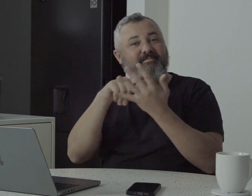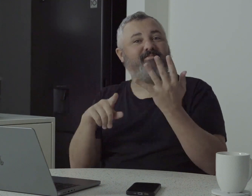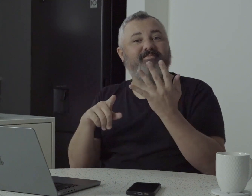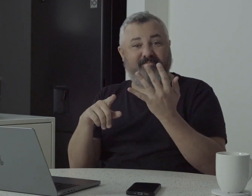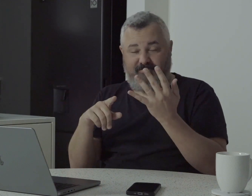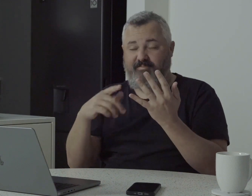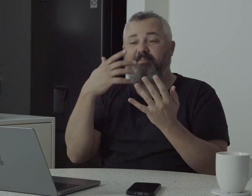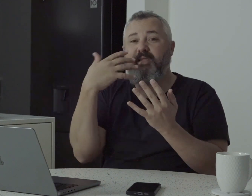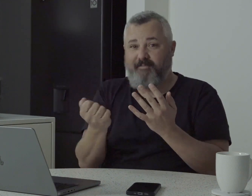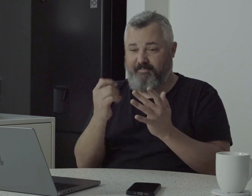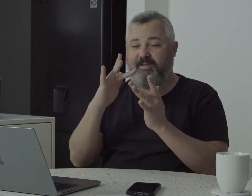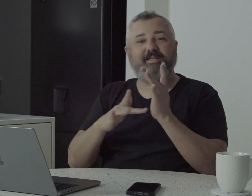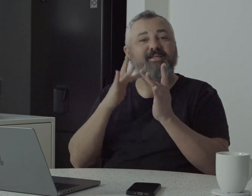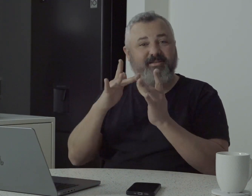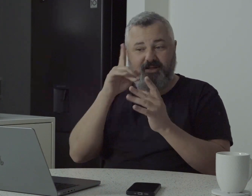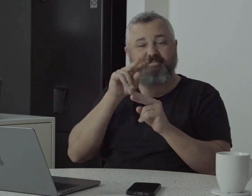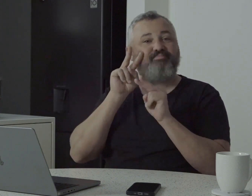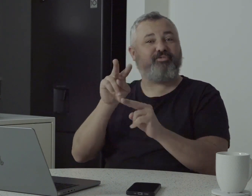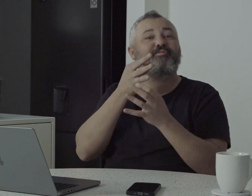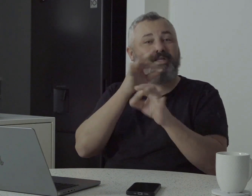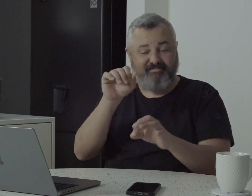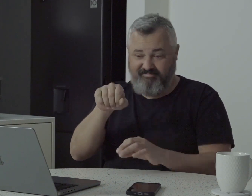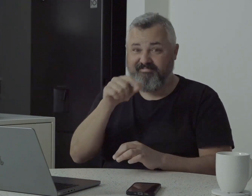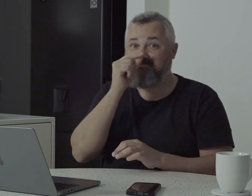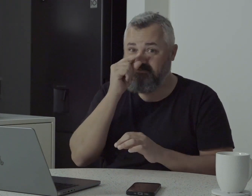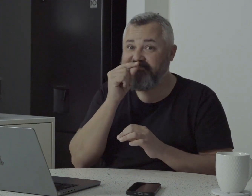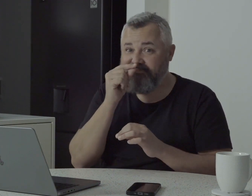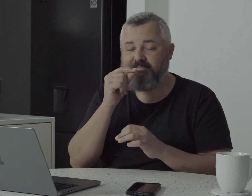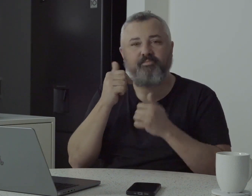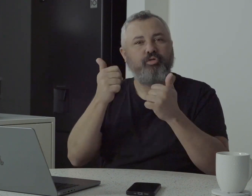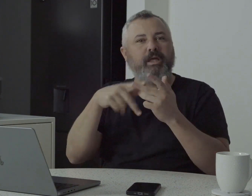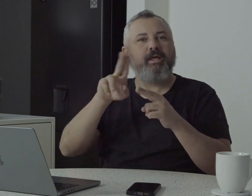stream some of their programs over the internet for free and this is great for instances